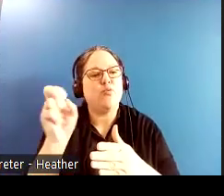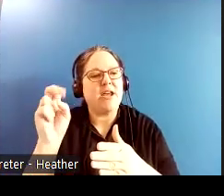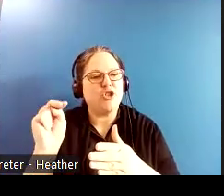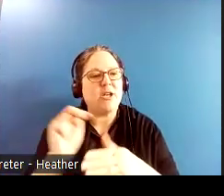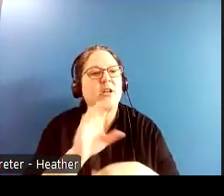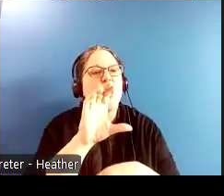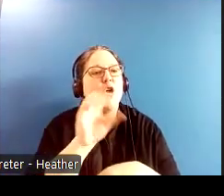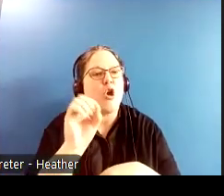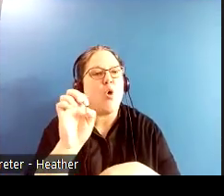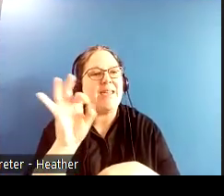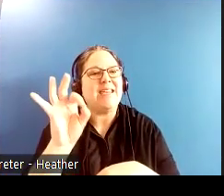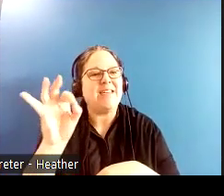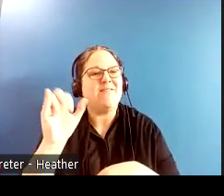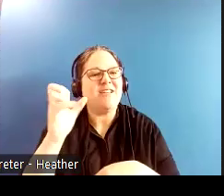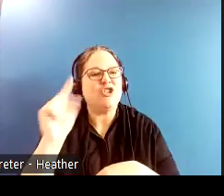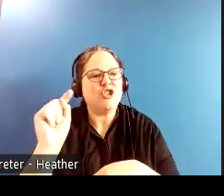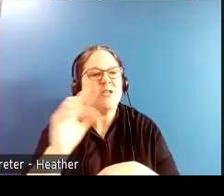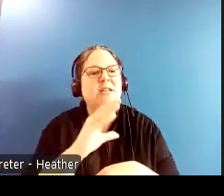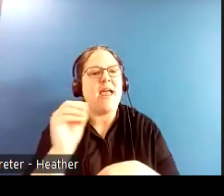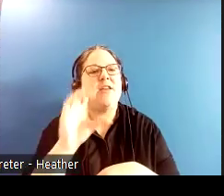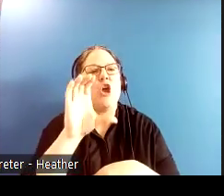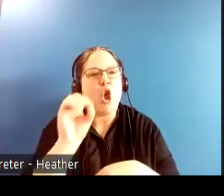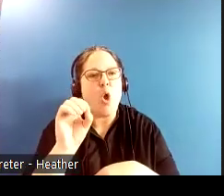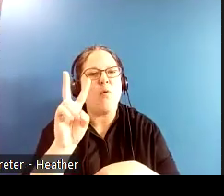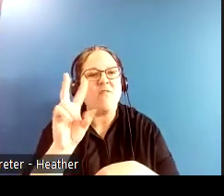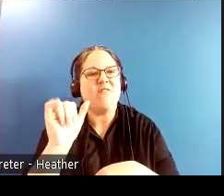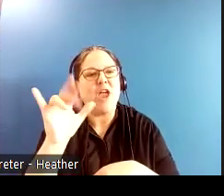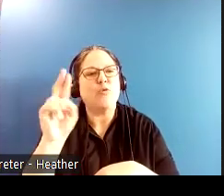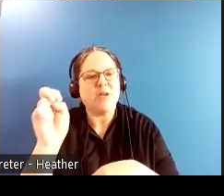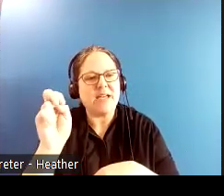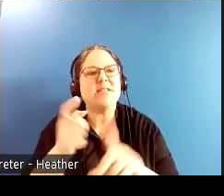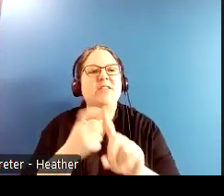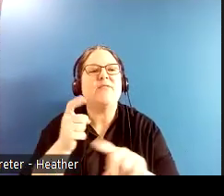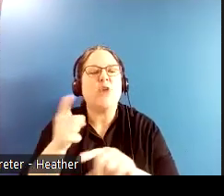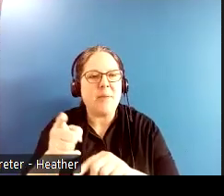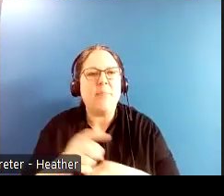originate in some version with Gton. Uh if you've ever heard the phrase regression toward the mean